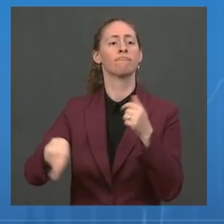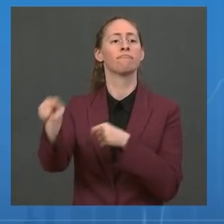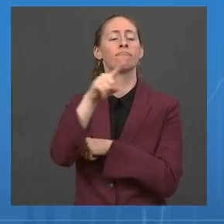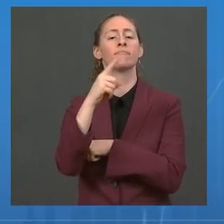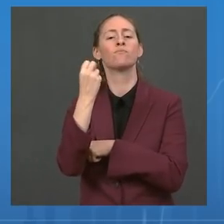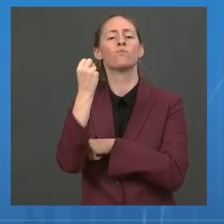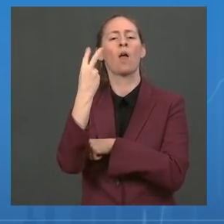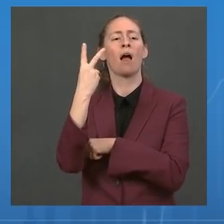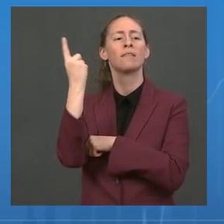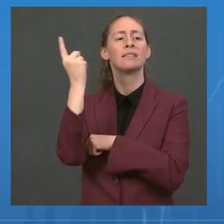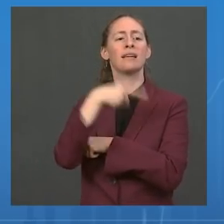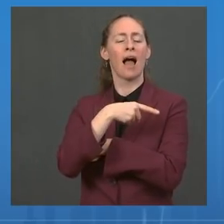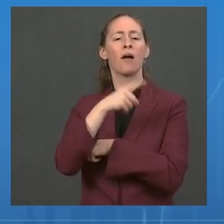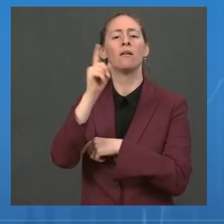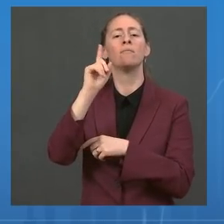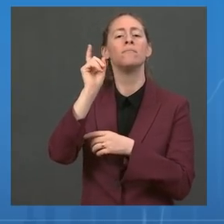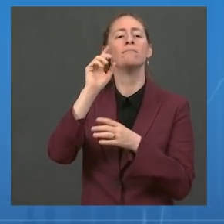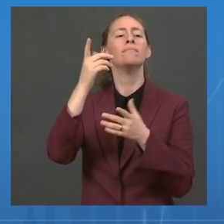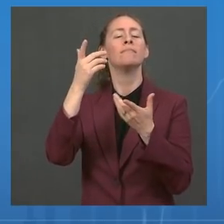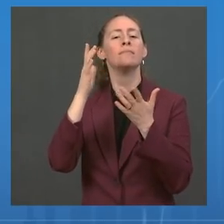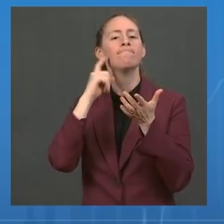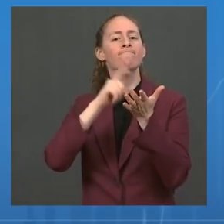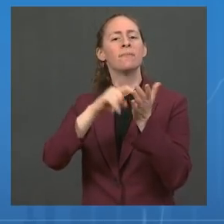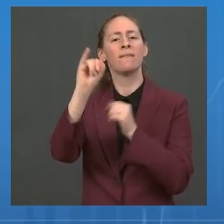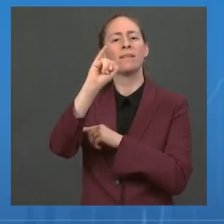than in the non-booster group by a factor of 11.3